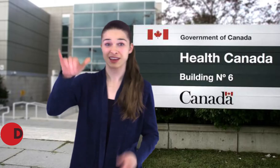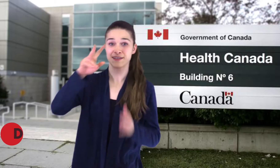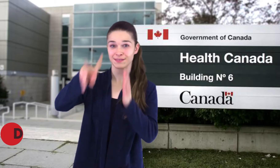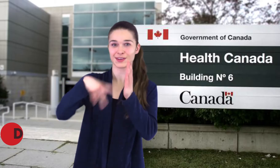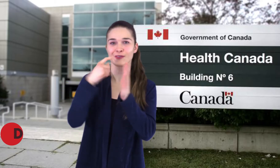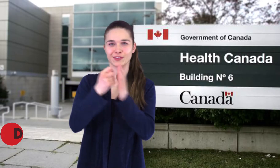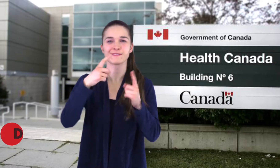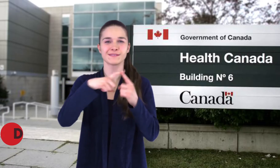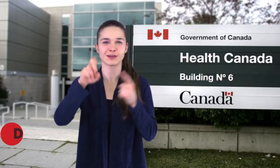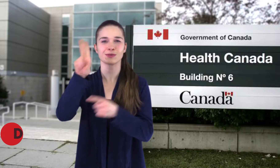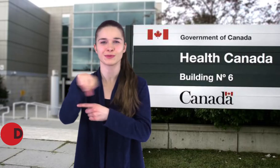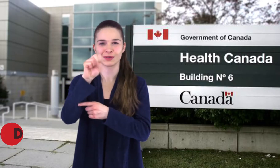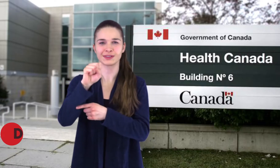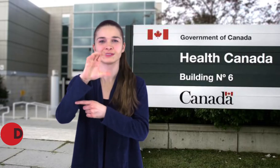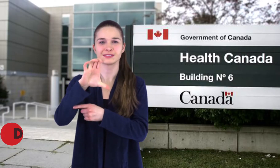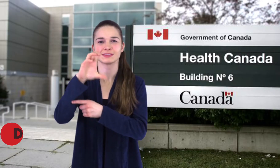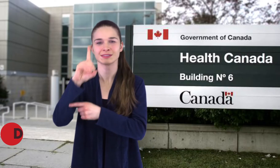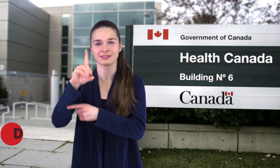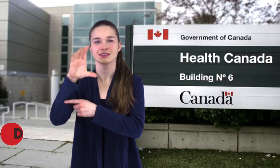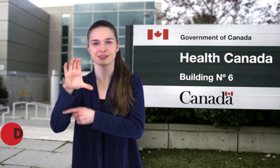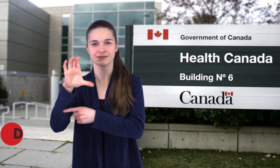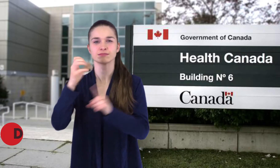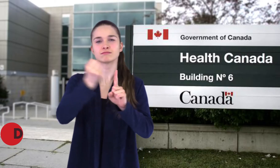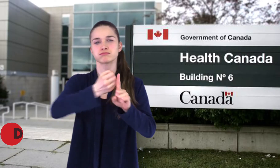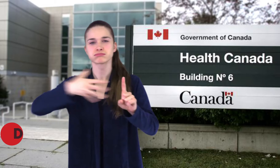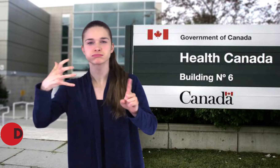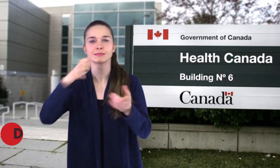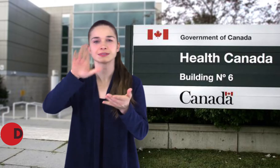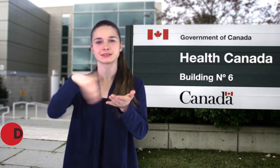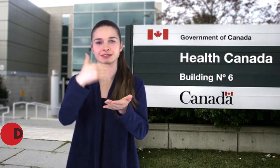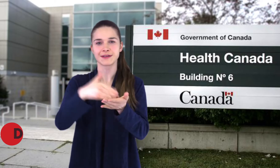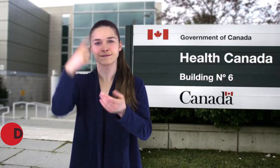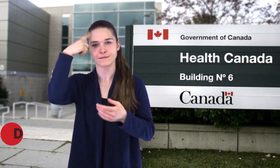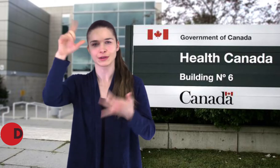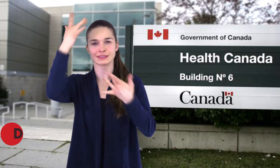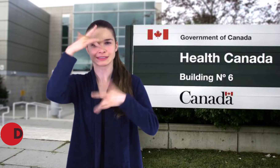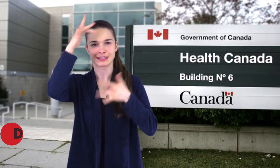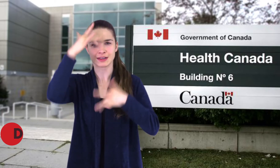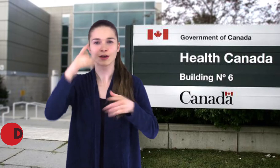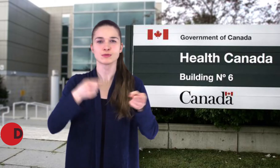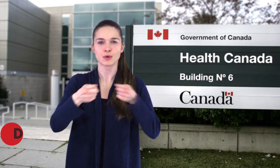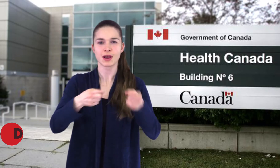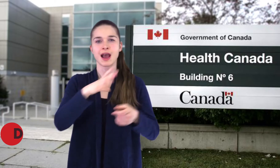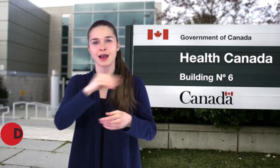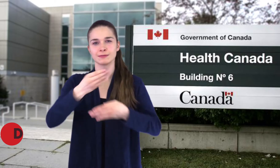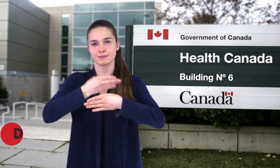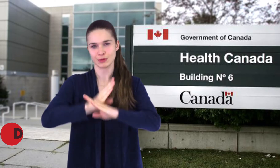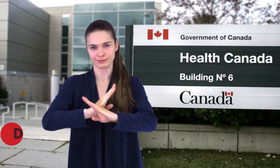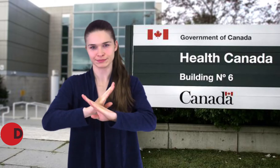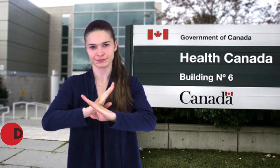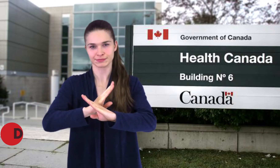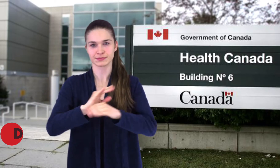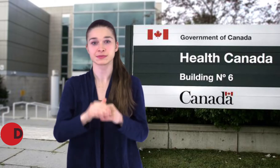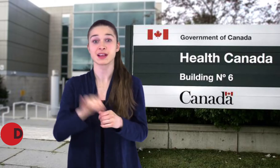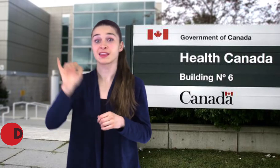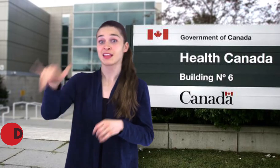[Nicole]: This video is from the U.S. CDC Centers for Disease Control and Prevention.